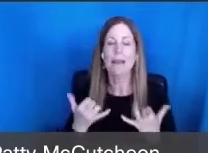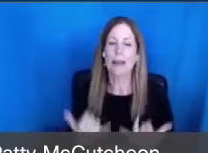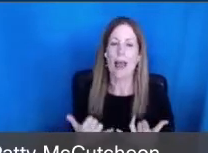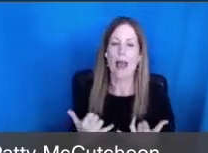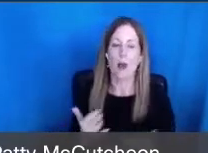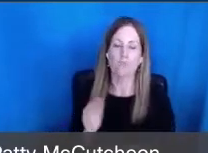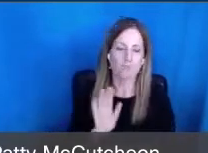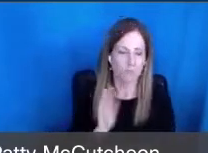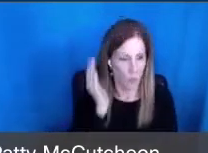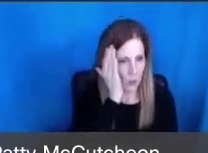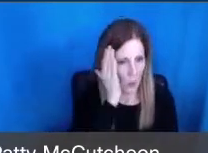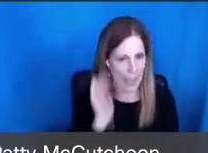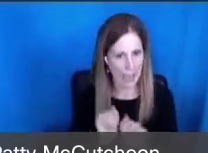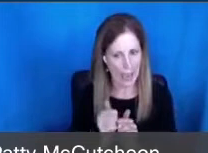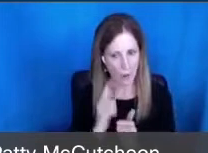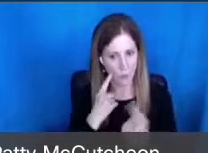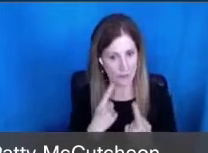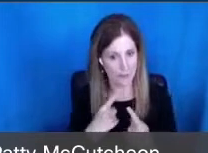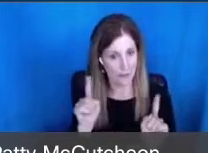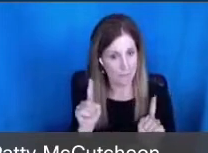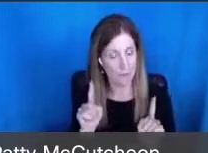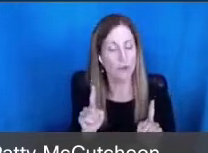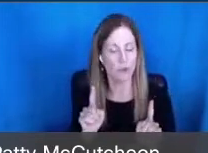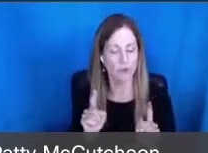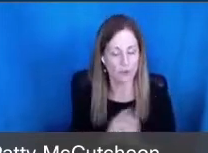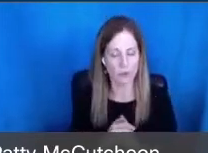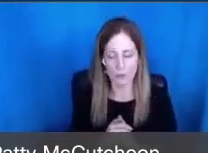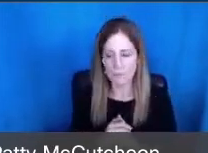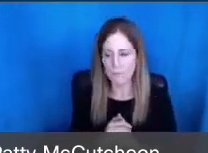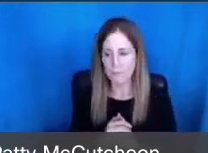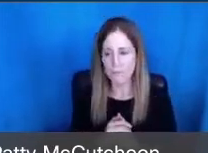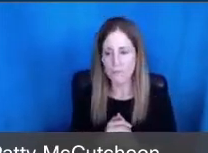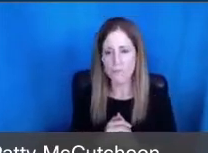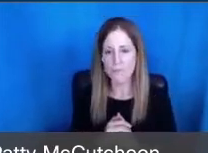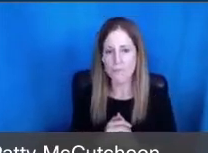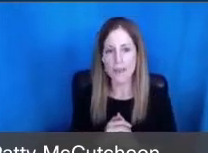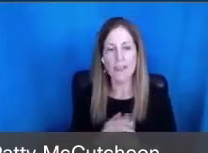how do we actually accomplish this?" focus. The shift in thinking moved toward